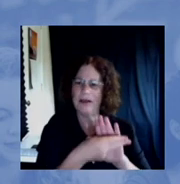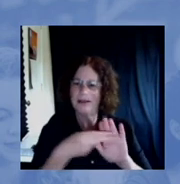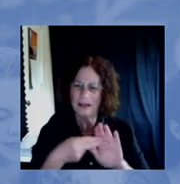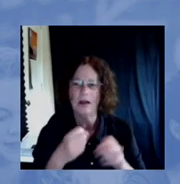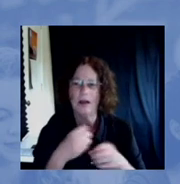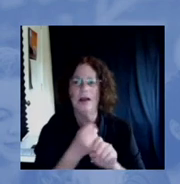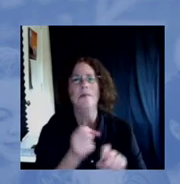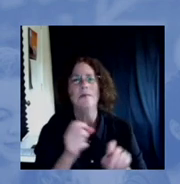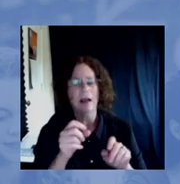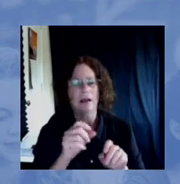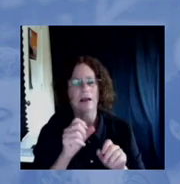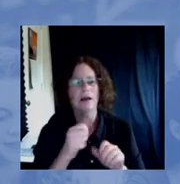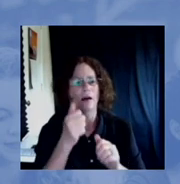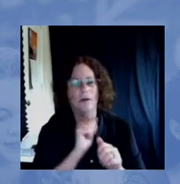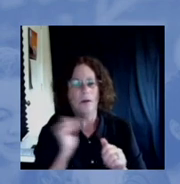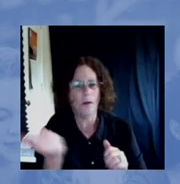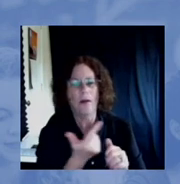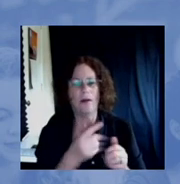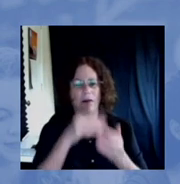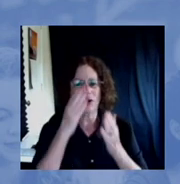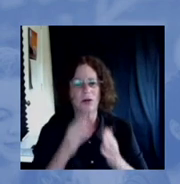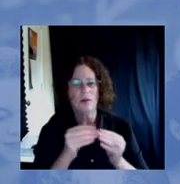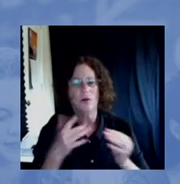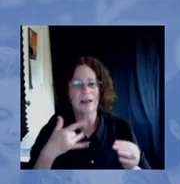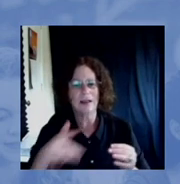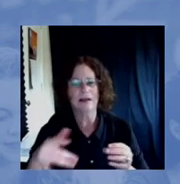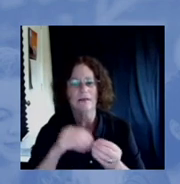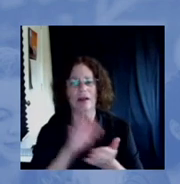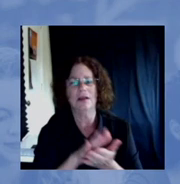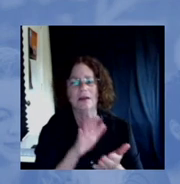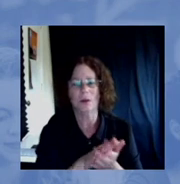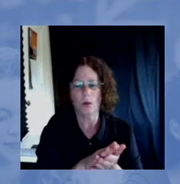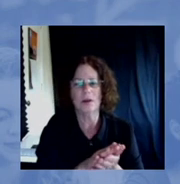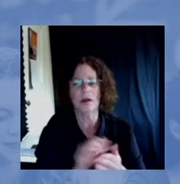STUDENT COMMUNITY IN OUR SCHOOLS. SO IT'S AN ALL FOR ALL APPROACH IN MIAMI DADE